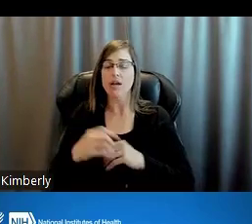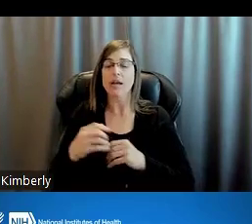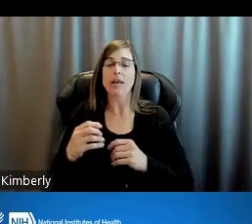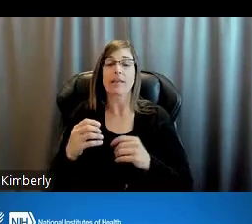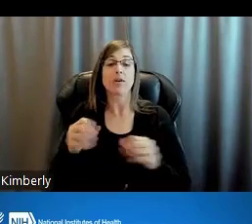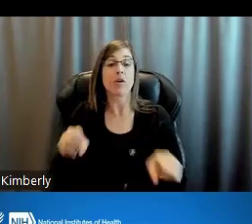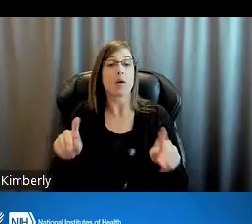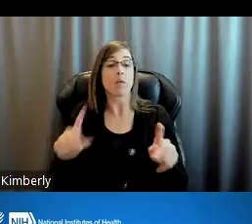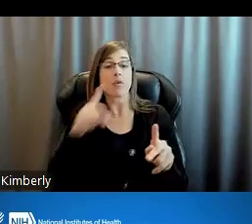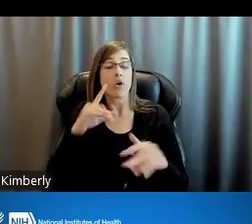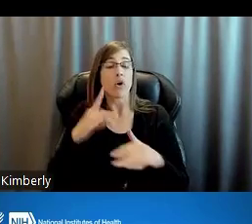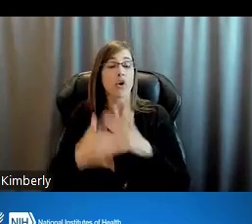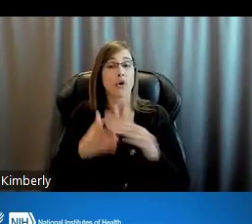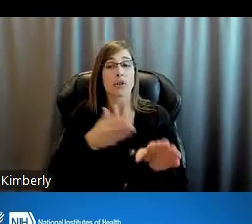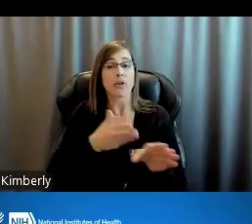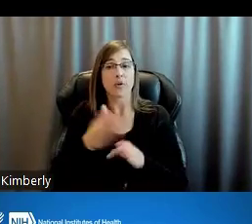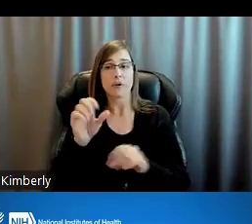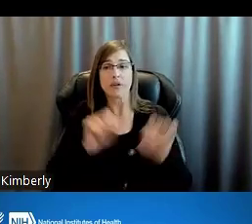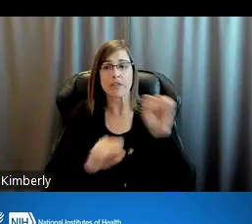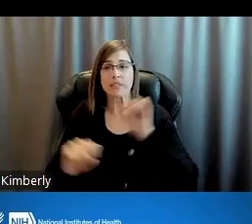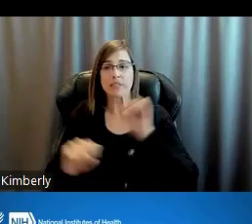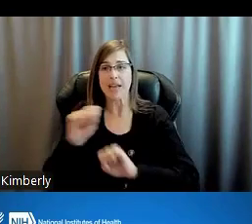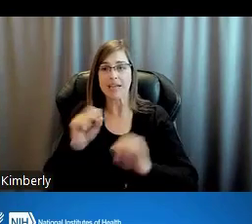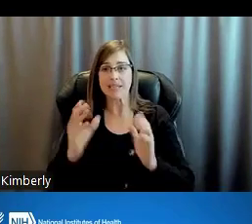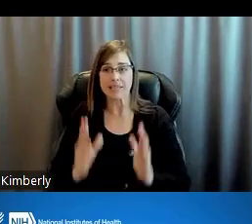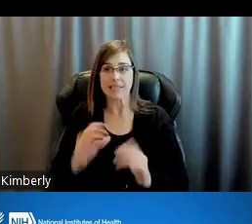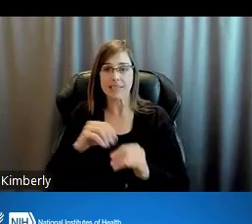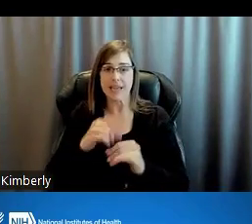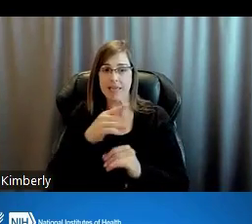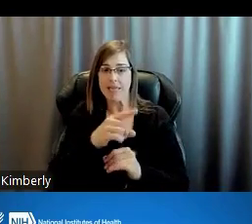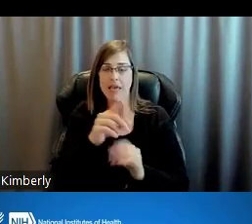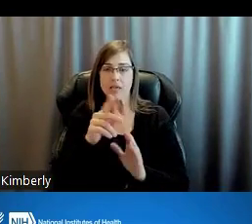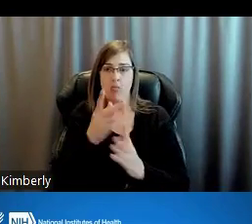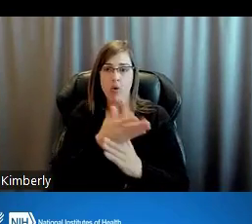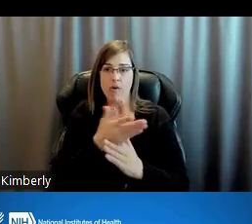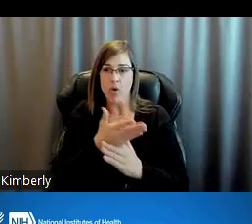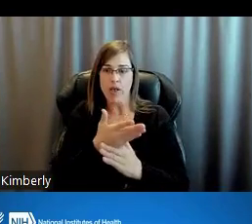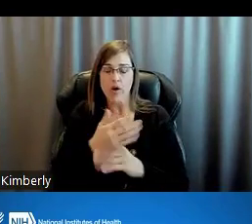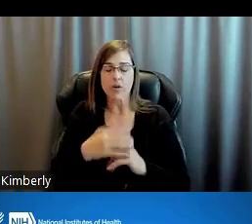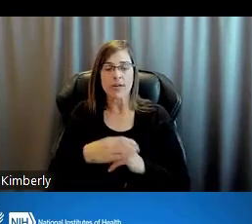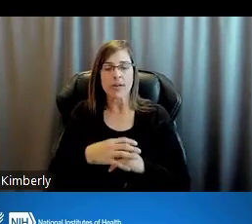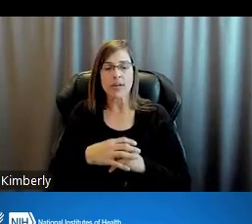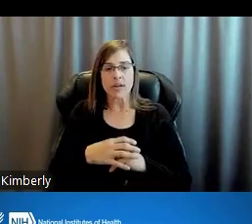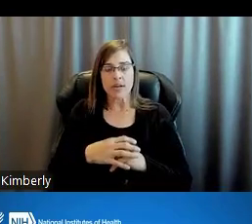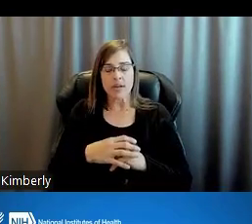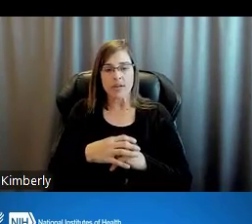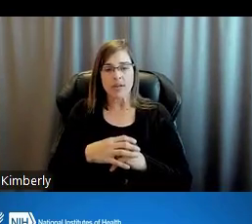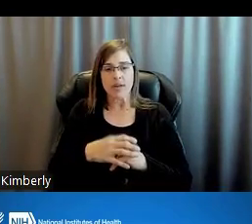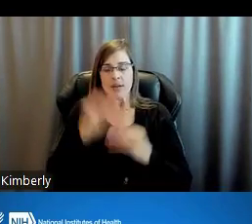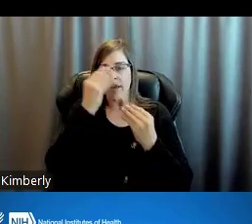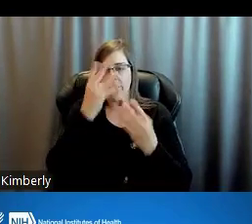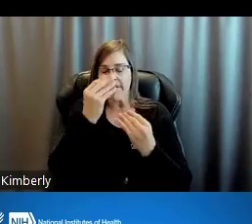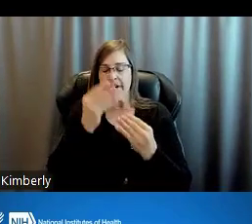for early career scientists in this portfolio. So there's information across the top